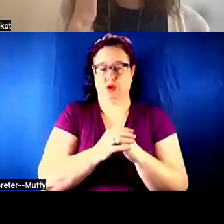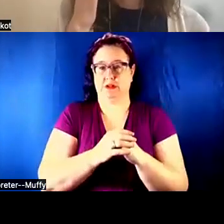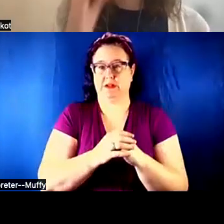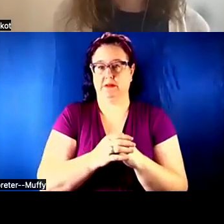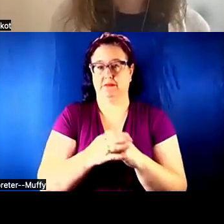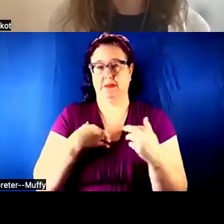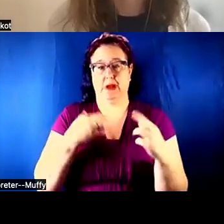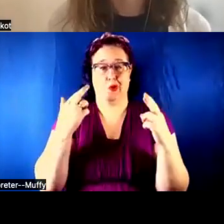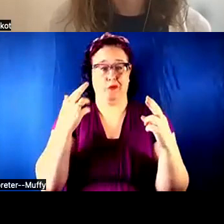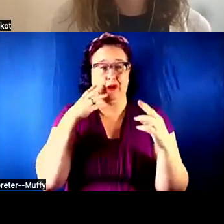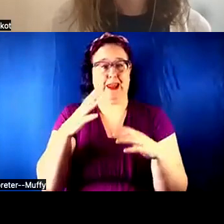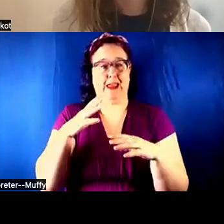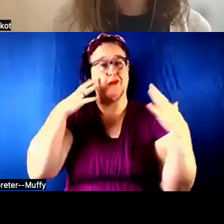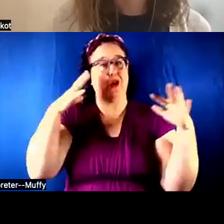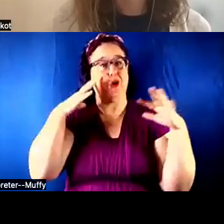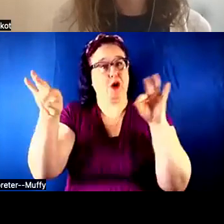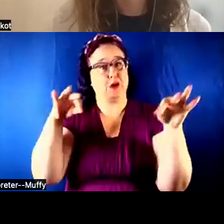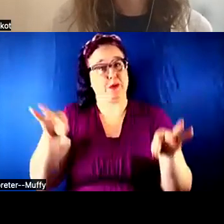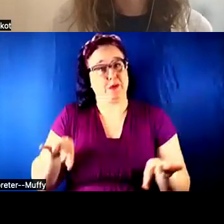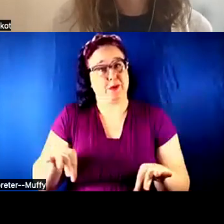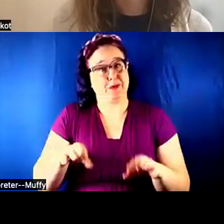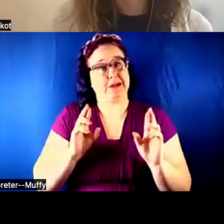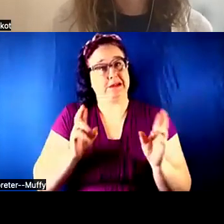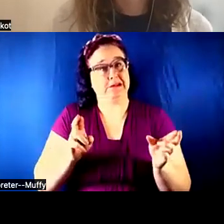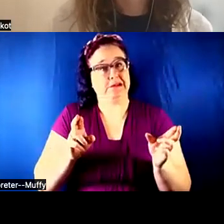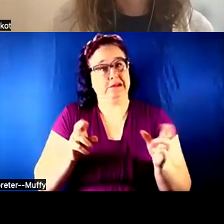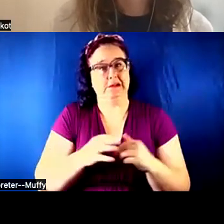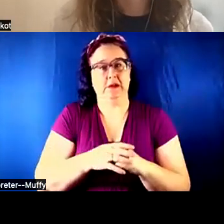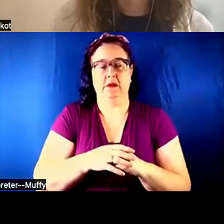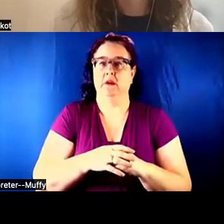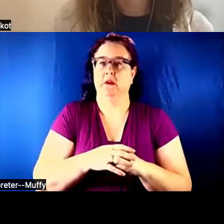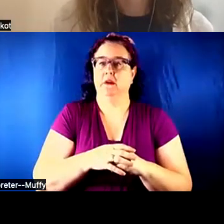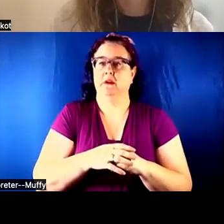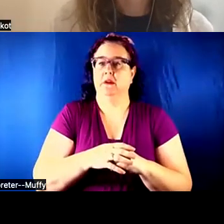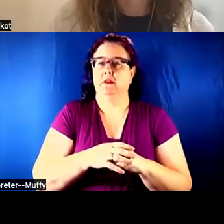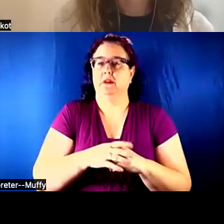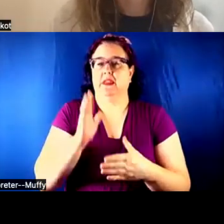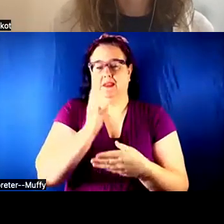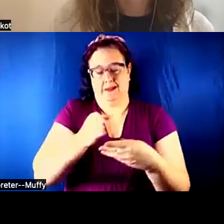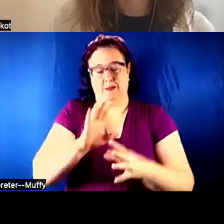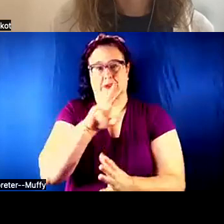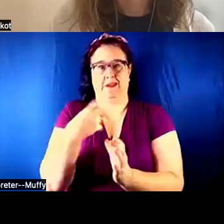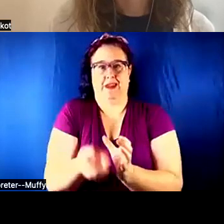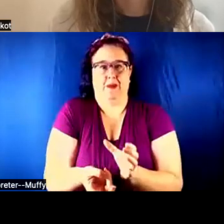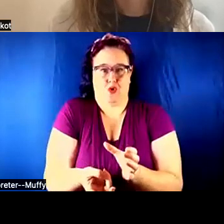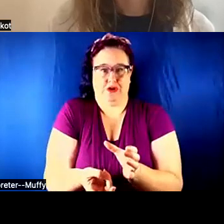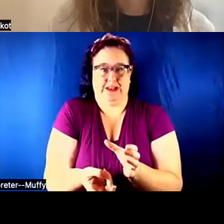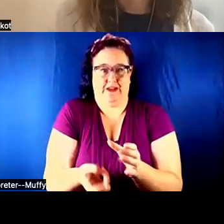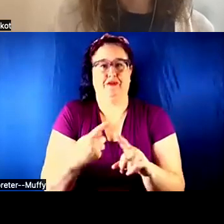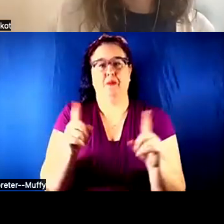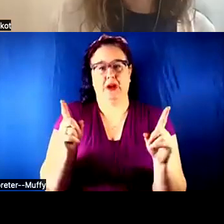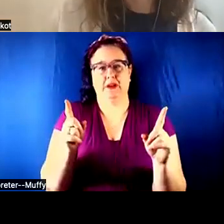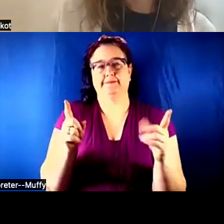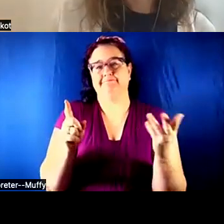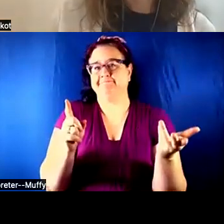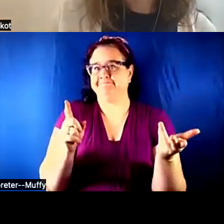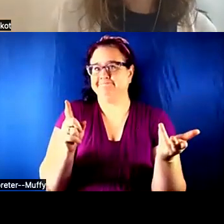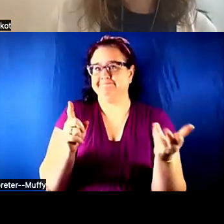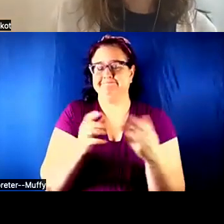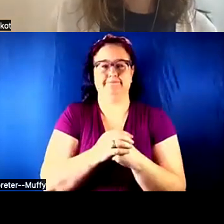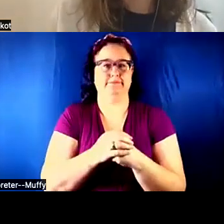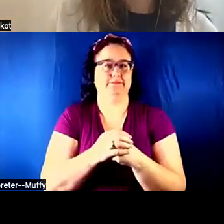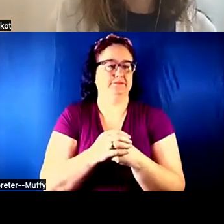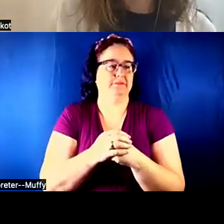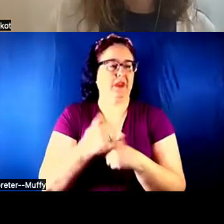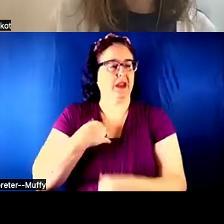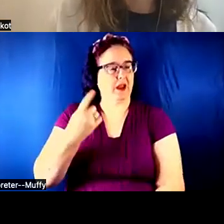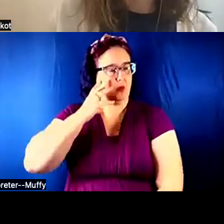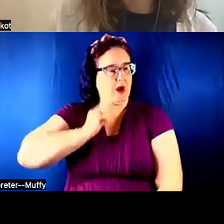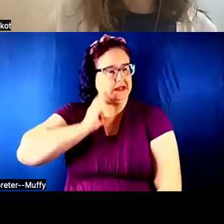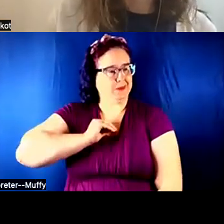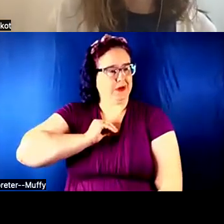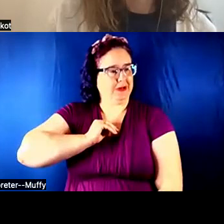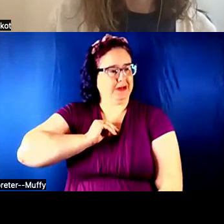description. That is completely immersed. I had one experience that I just experienced that had